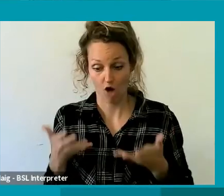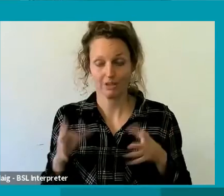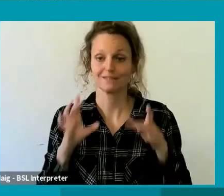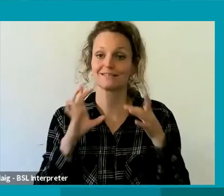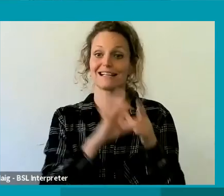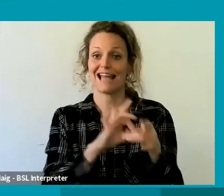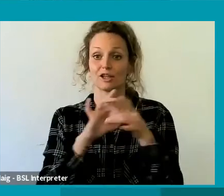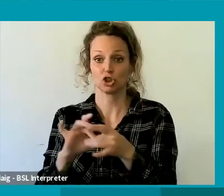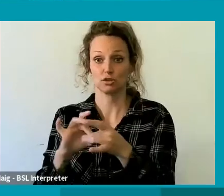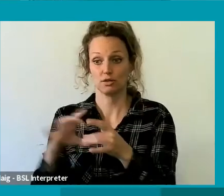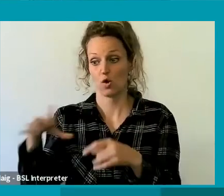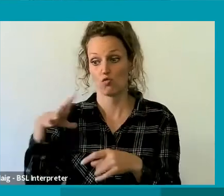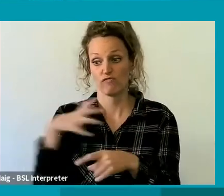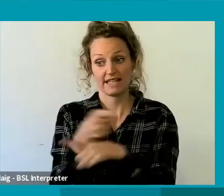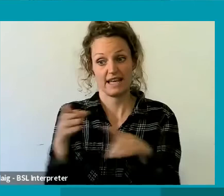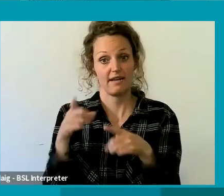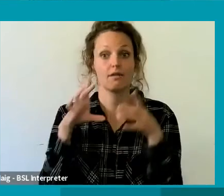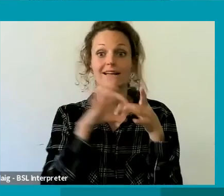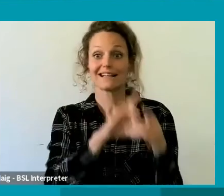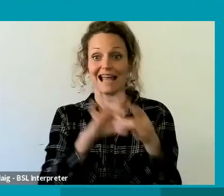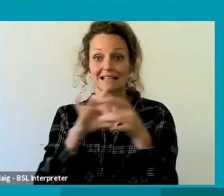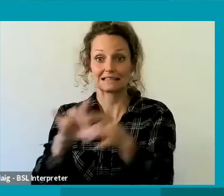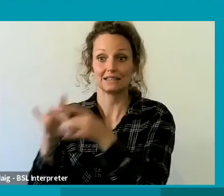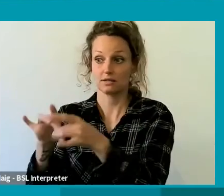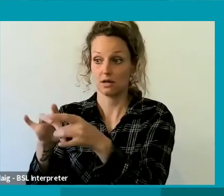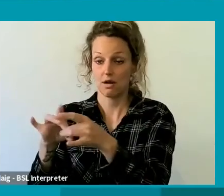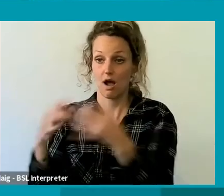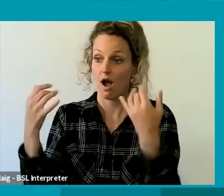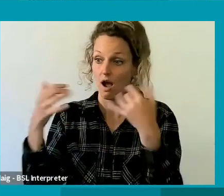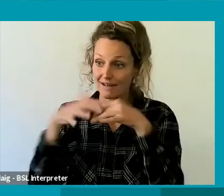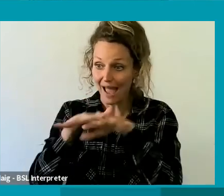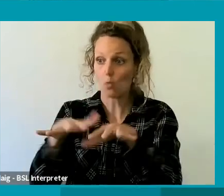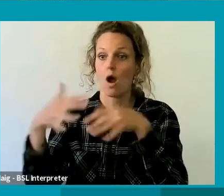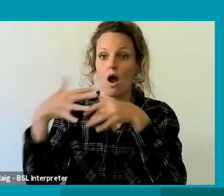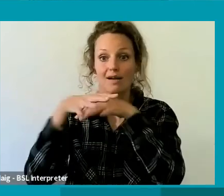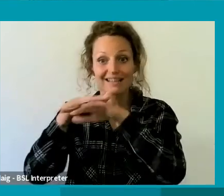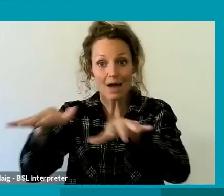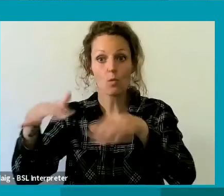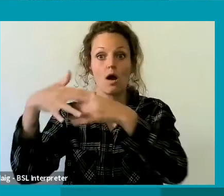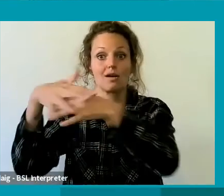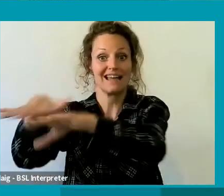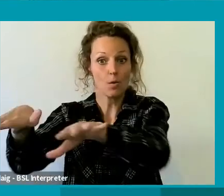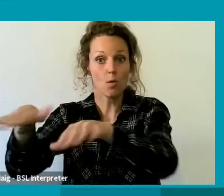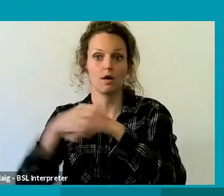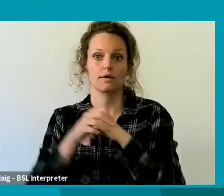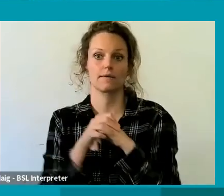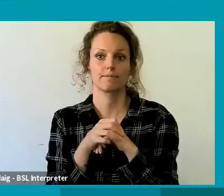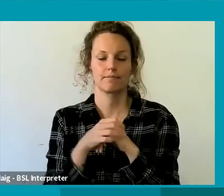people are already connected and those people are already connected. Think about it as like a big